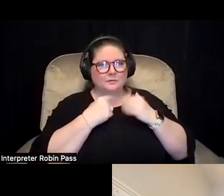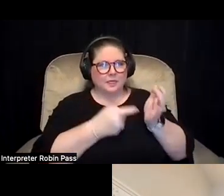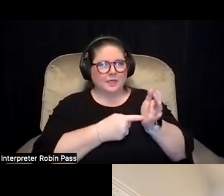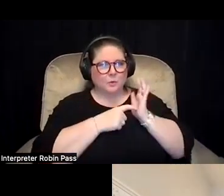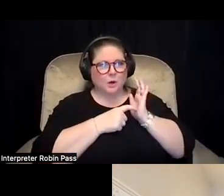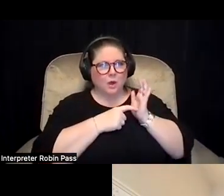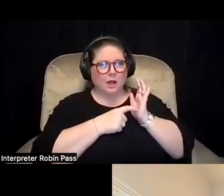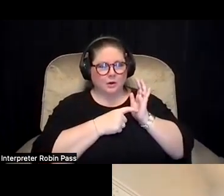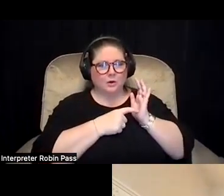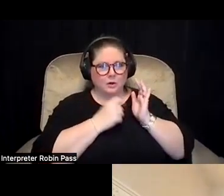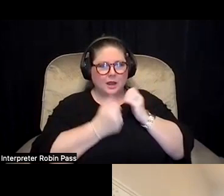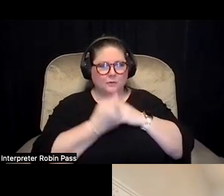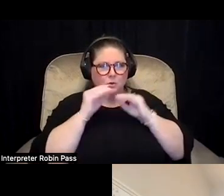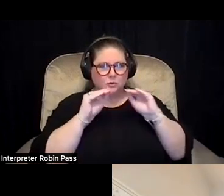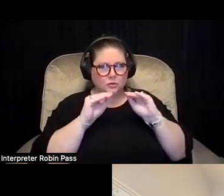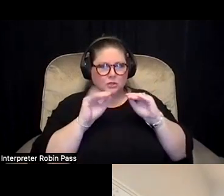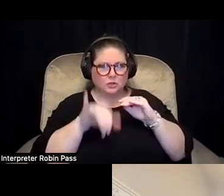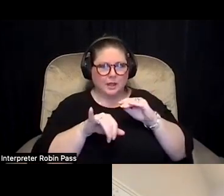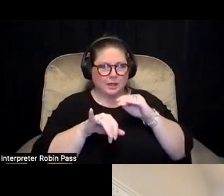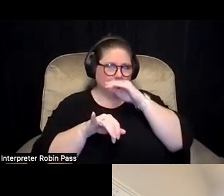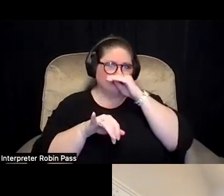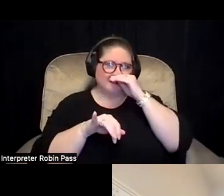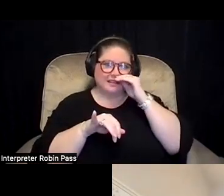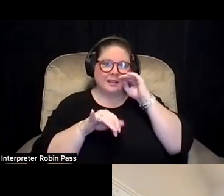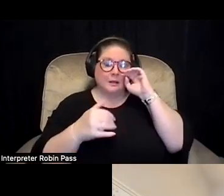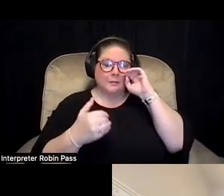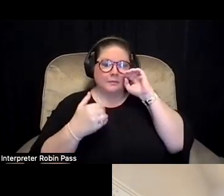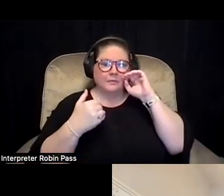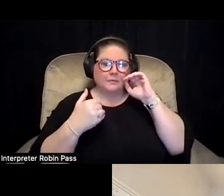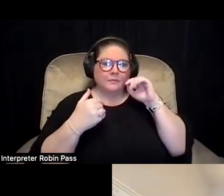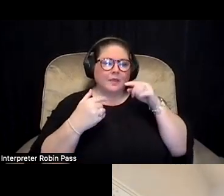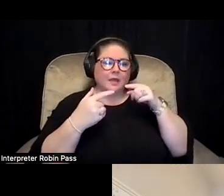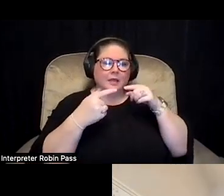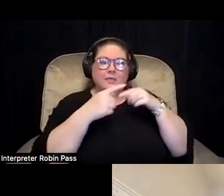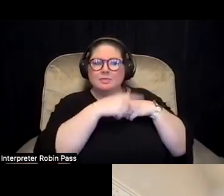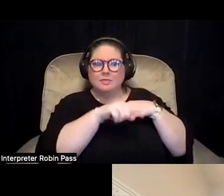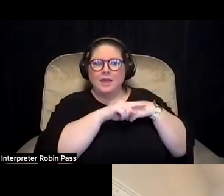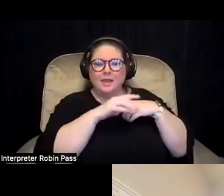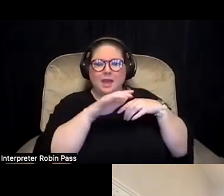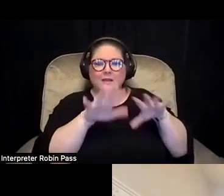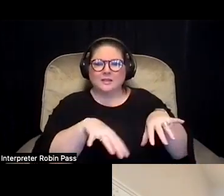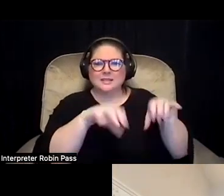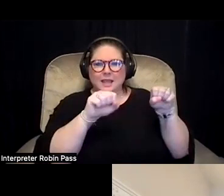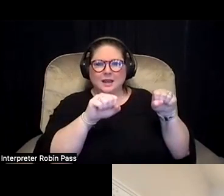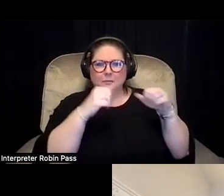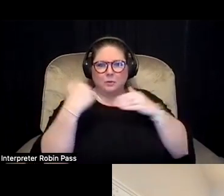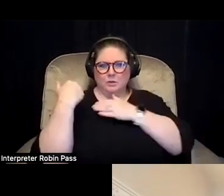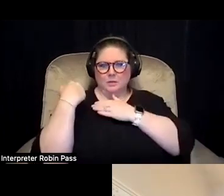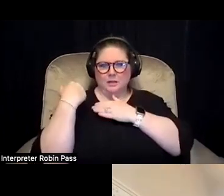everyone to teach it then they have taken upon themselves to handle pushback so